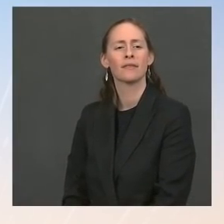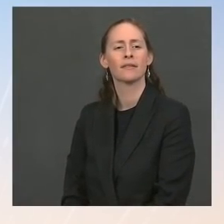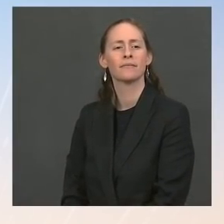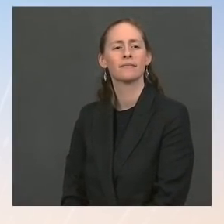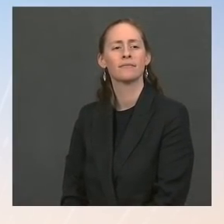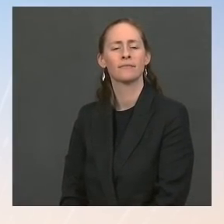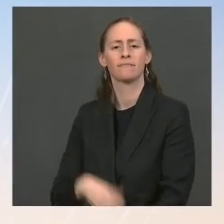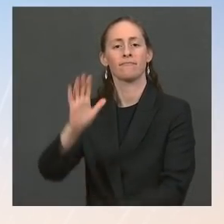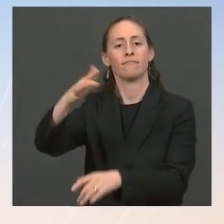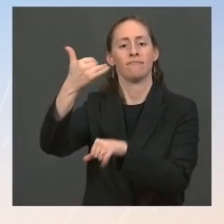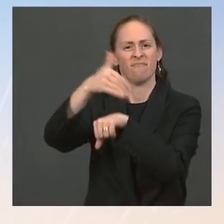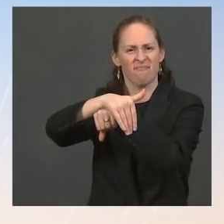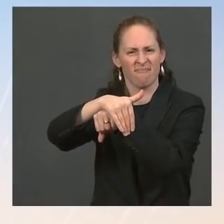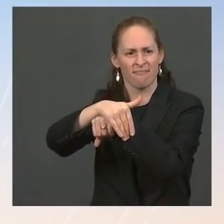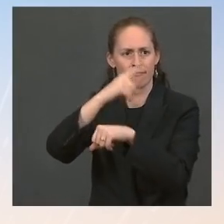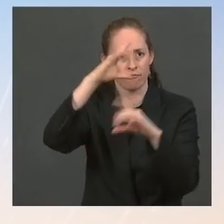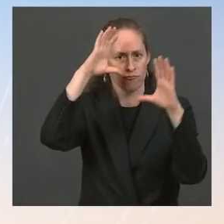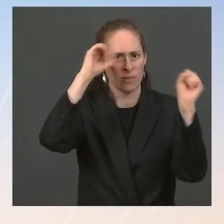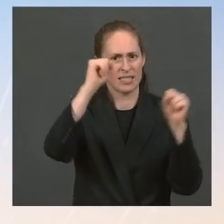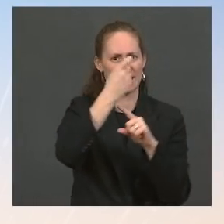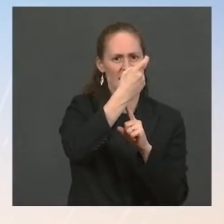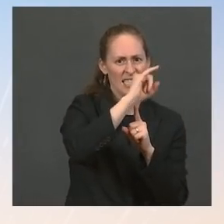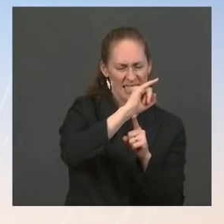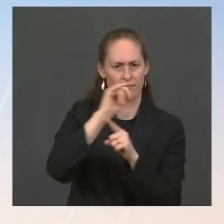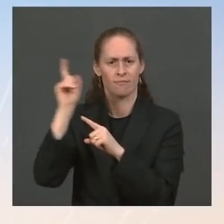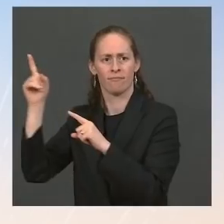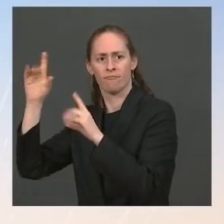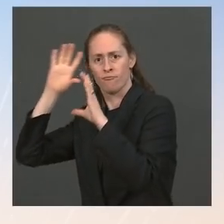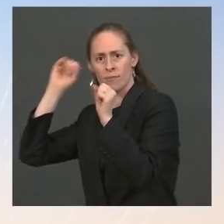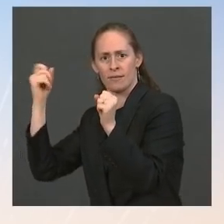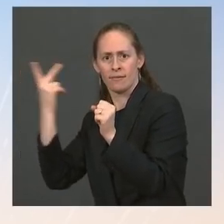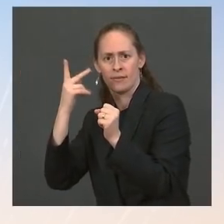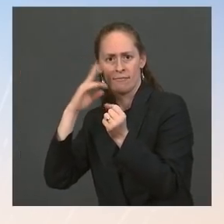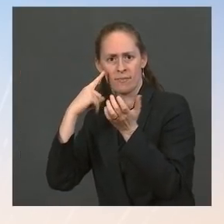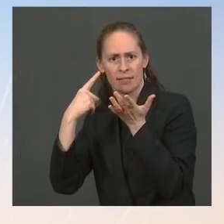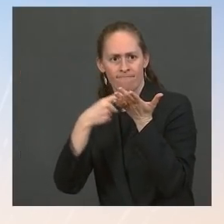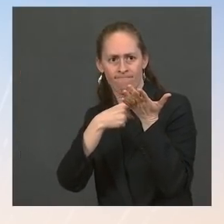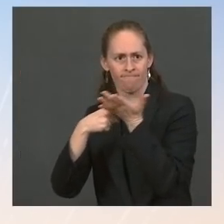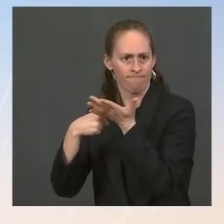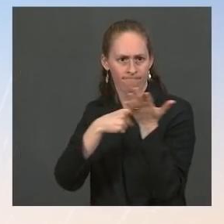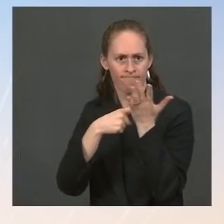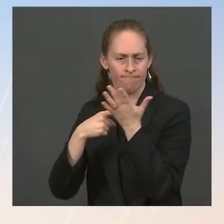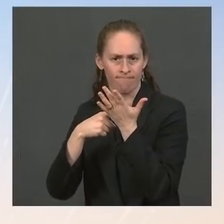a huge emphasis on trade. I wonder, though, given the fact that the U.S.-China trade agreement